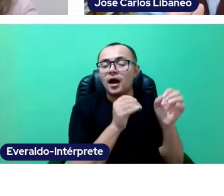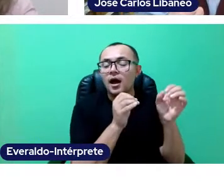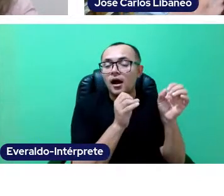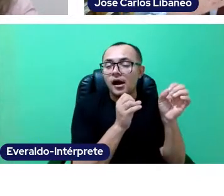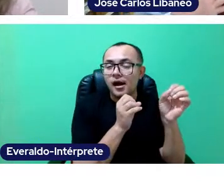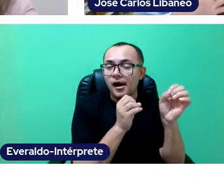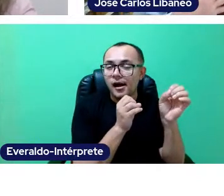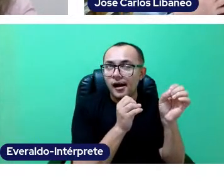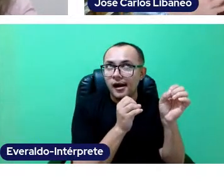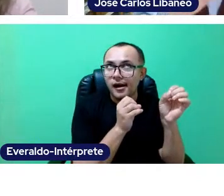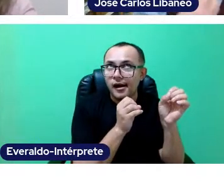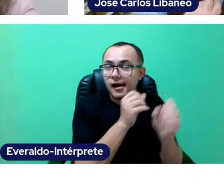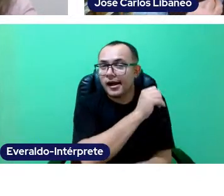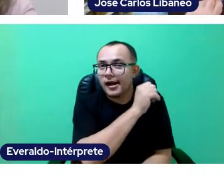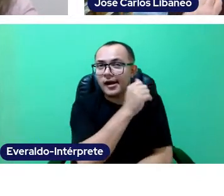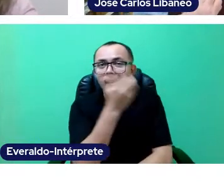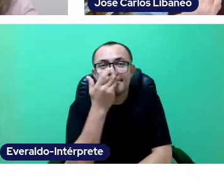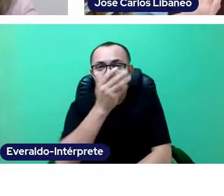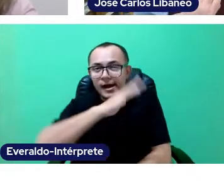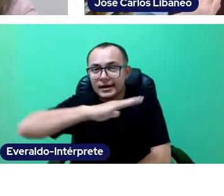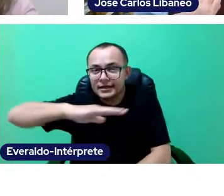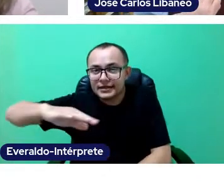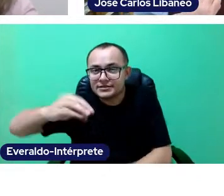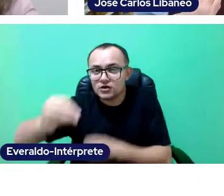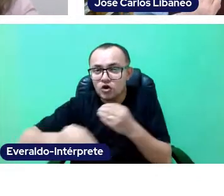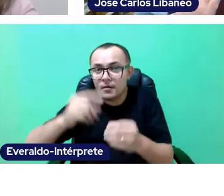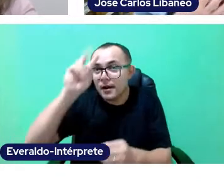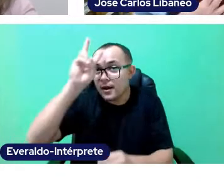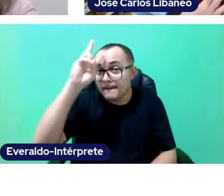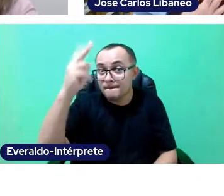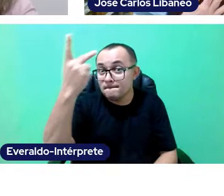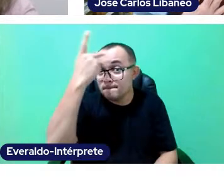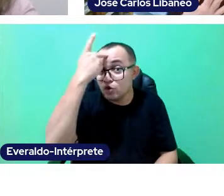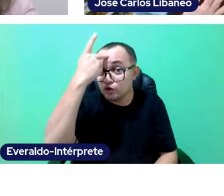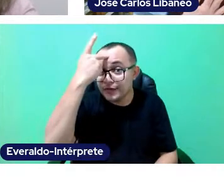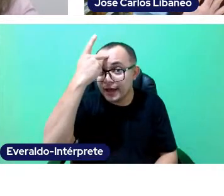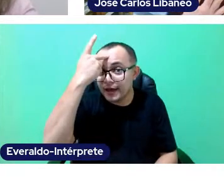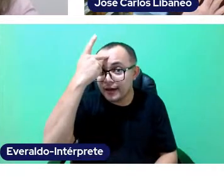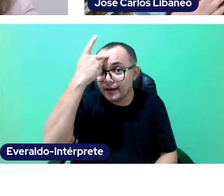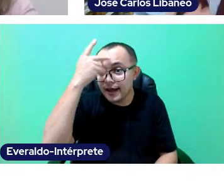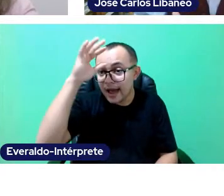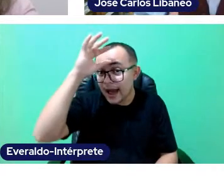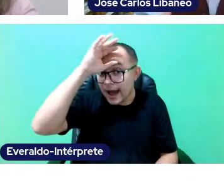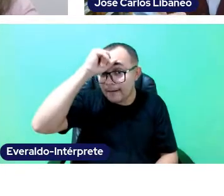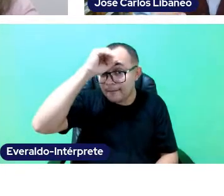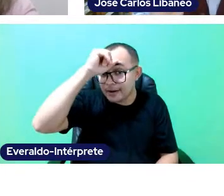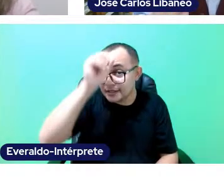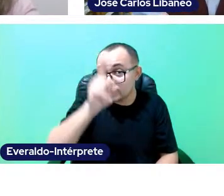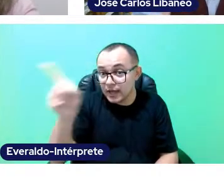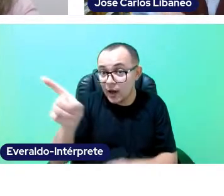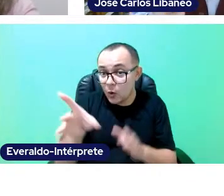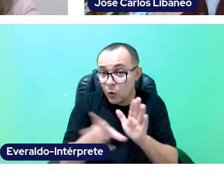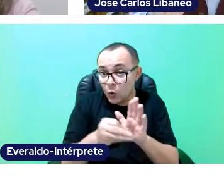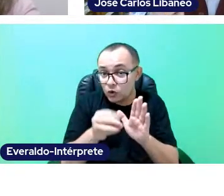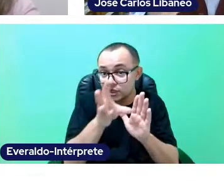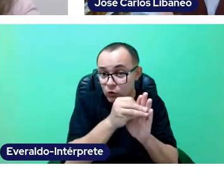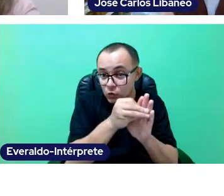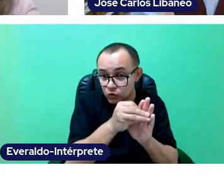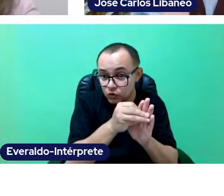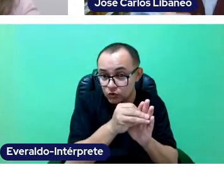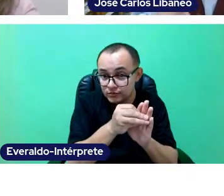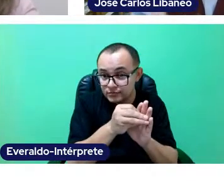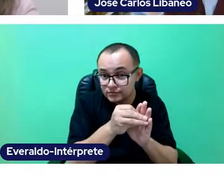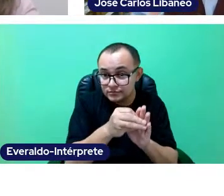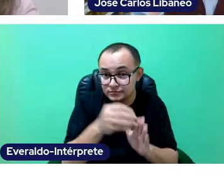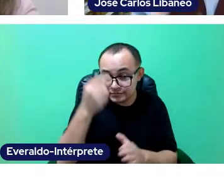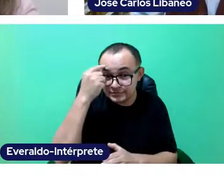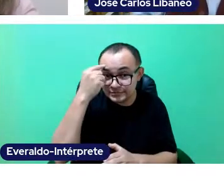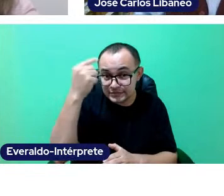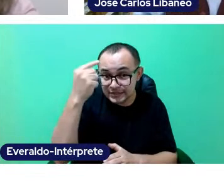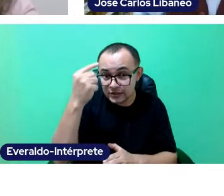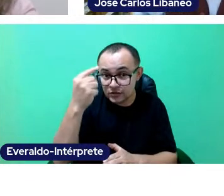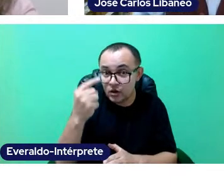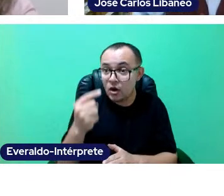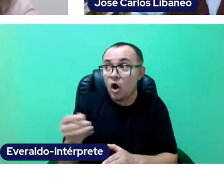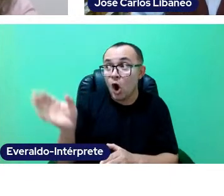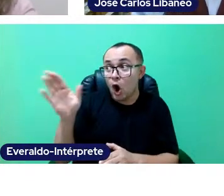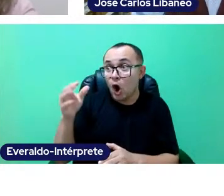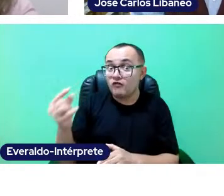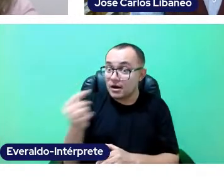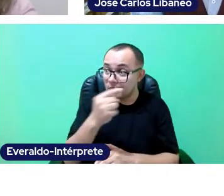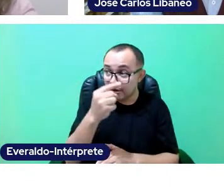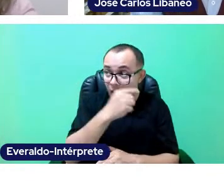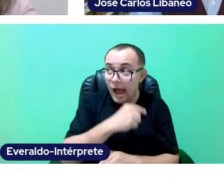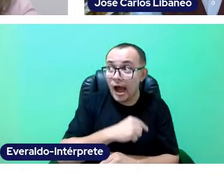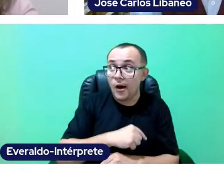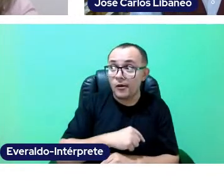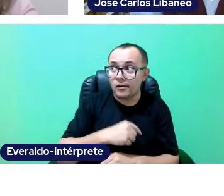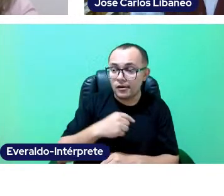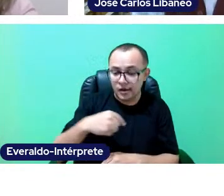The student has internalized the content as part of their life, realizing "mother, let's boill our water cause we may be sick".